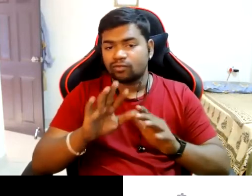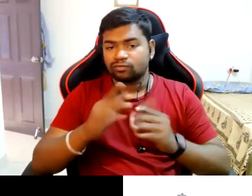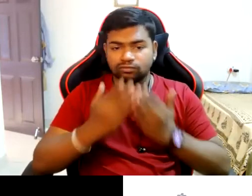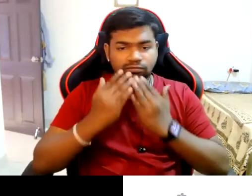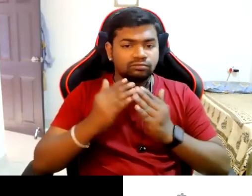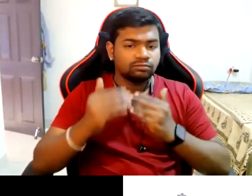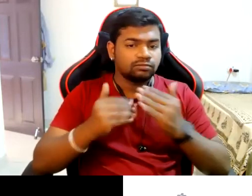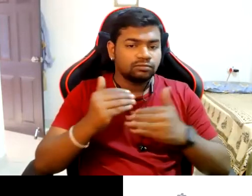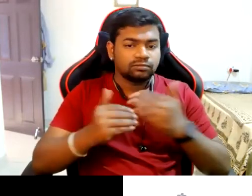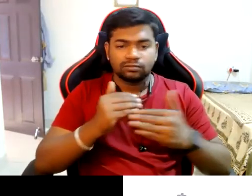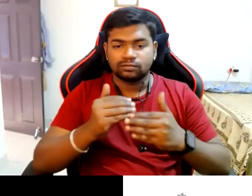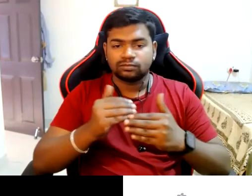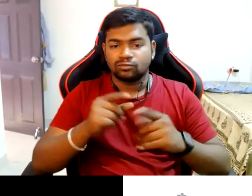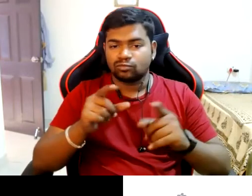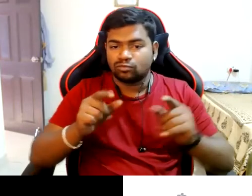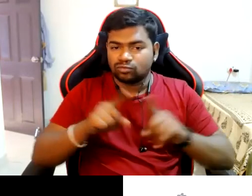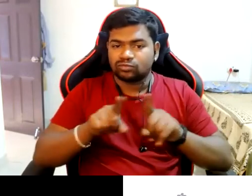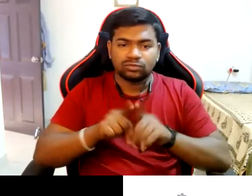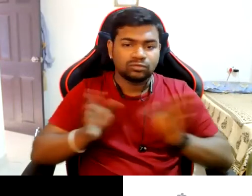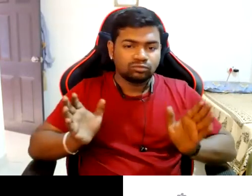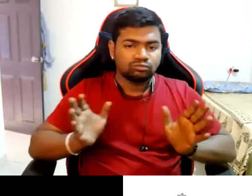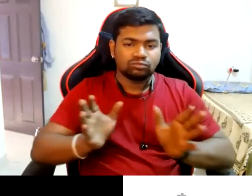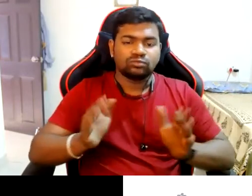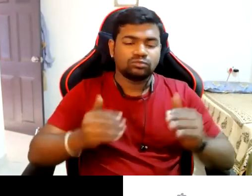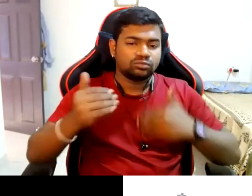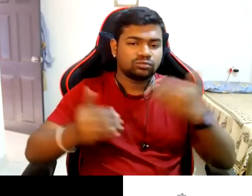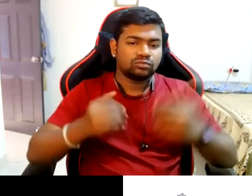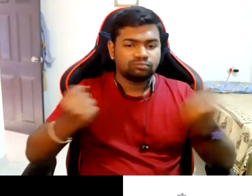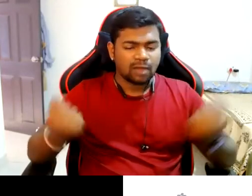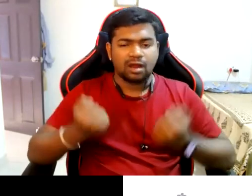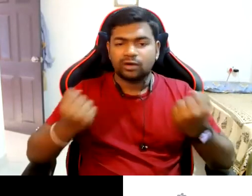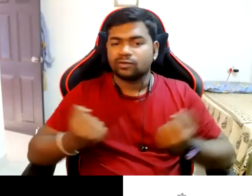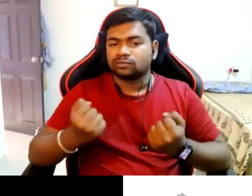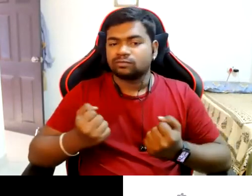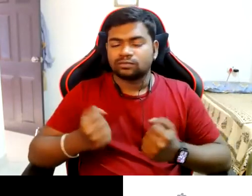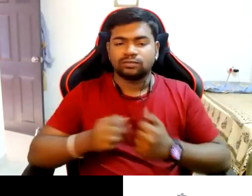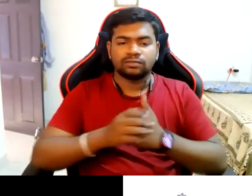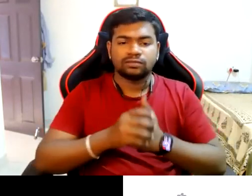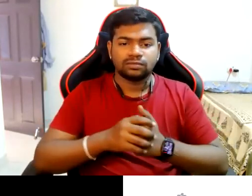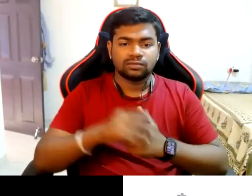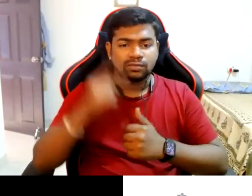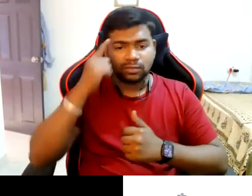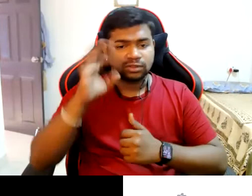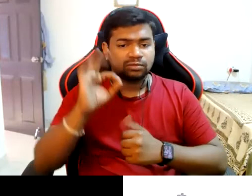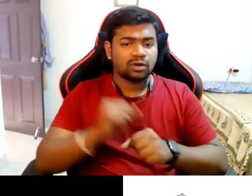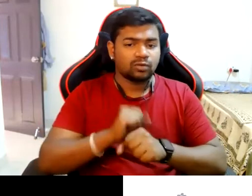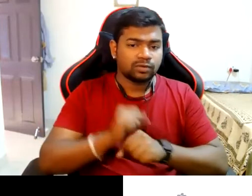You have to put hours, you have to put hard work, effort and hard and smart work, Both. only hard work, won't get you anywhere,